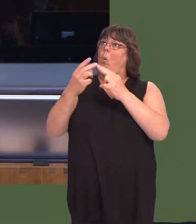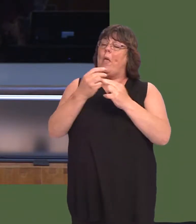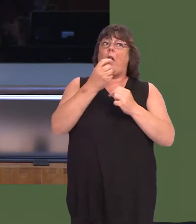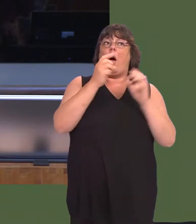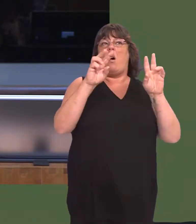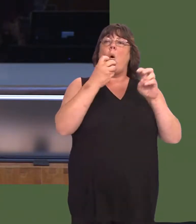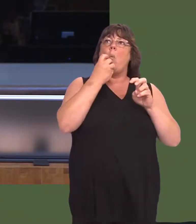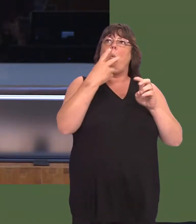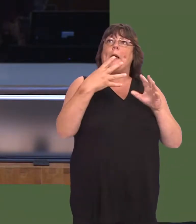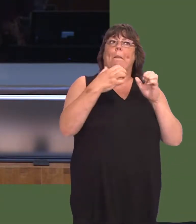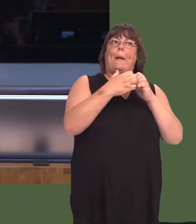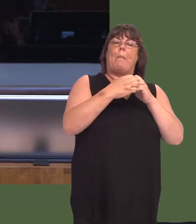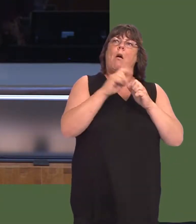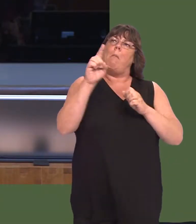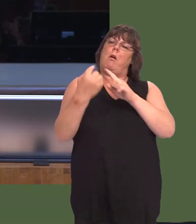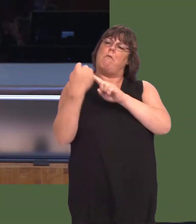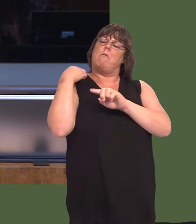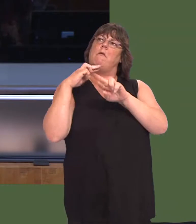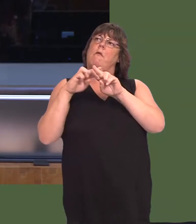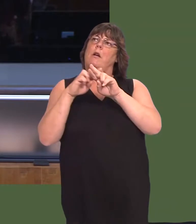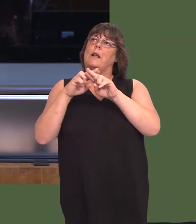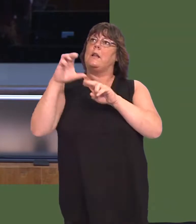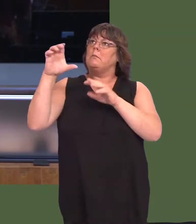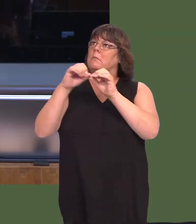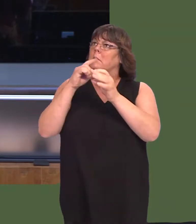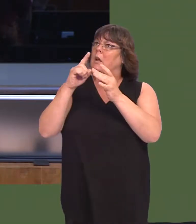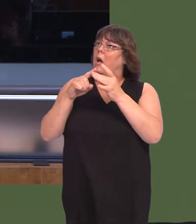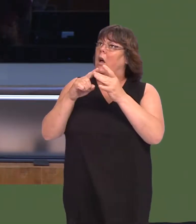a Confederation of British Industry dinner on Friday, you said that membership of the